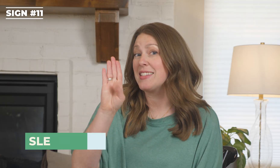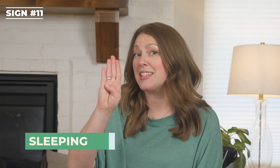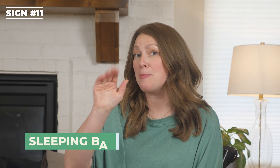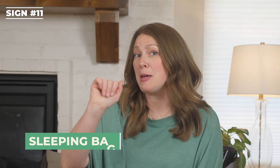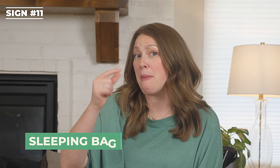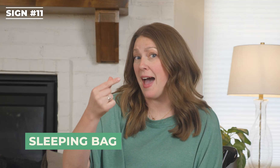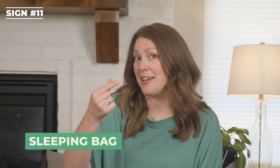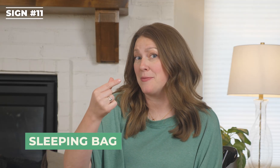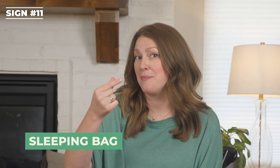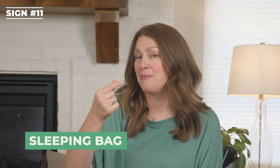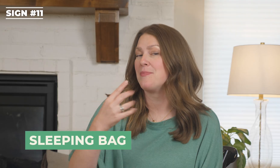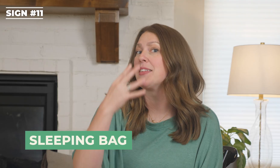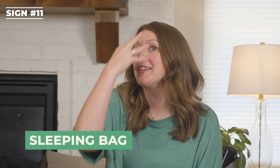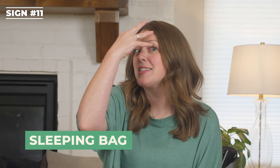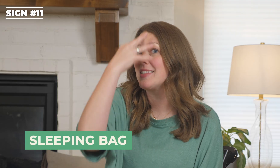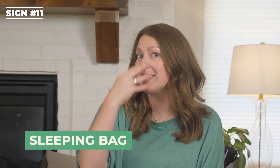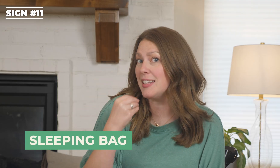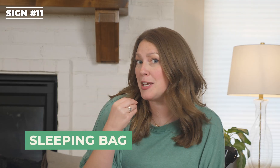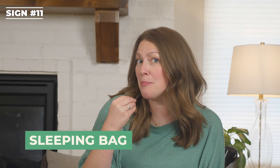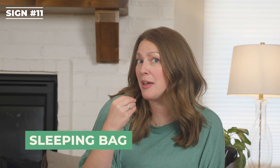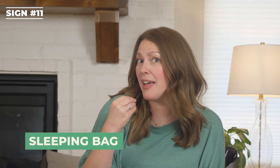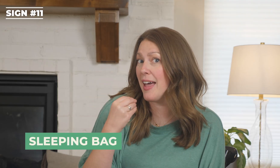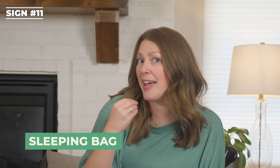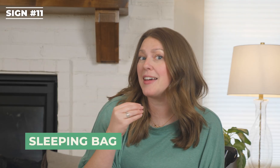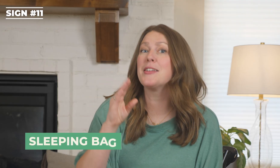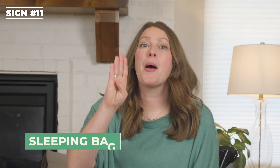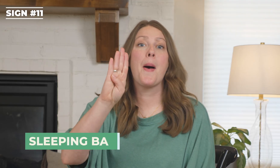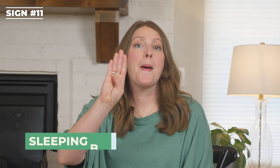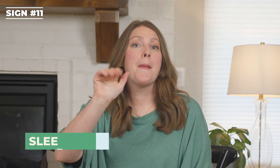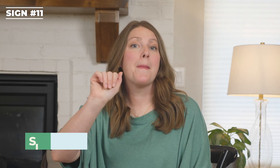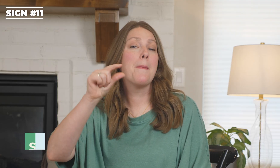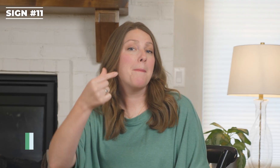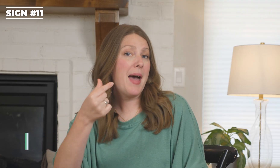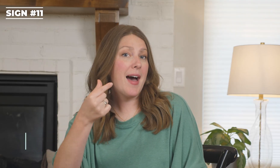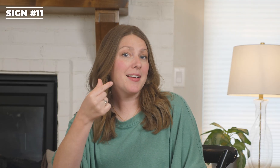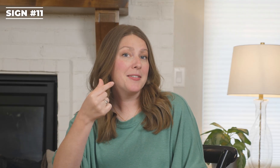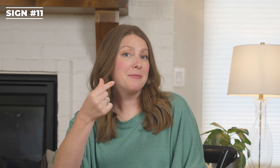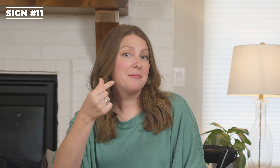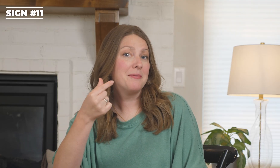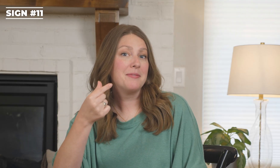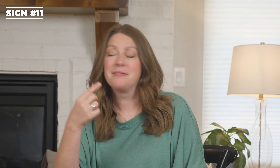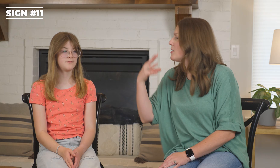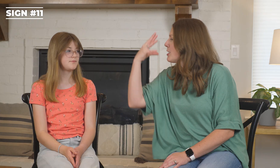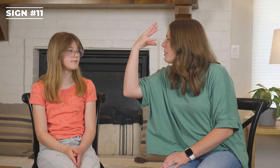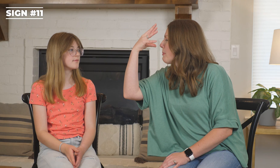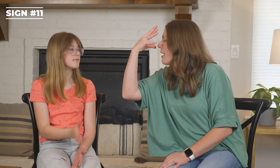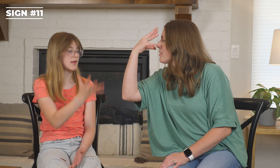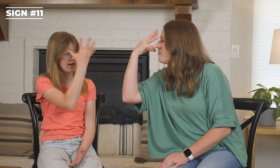Sleeping bag. Sleep and bag. Sleeping bag.